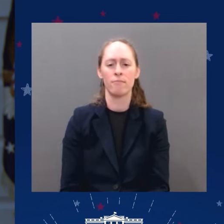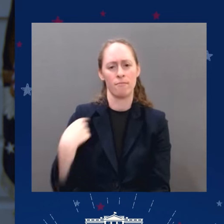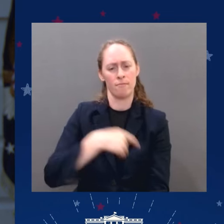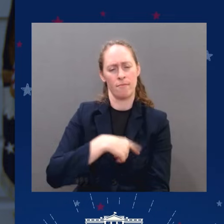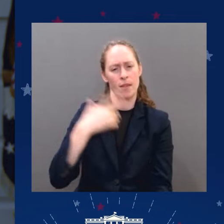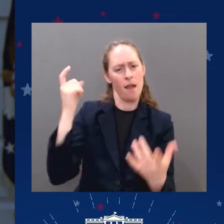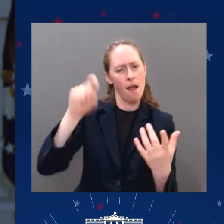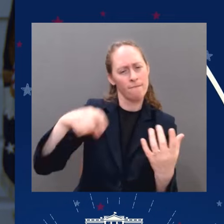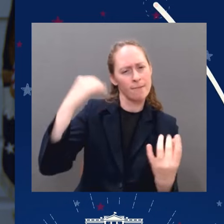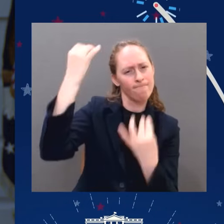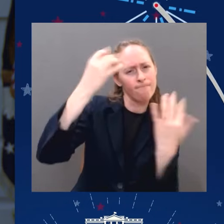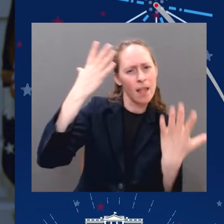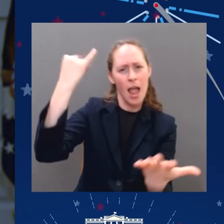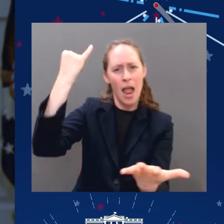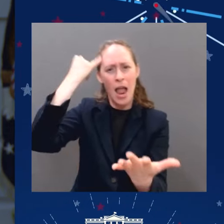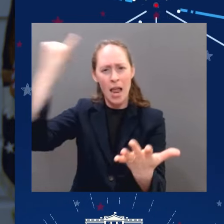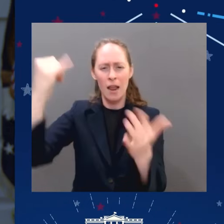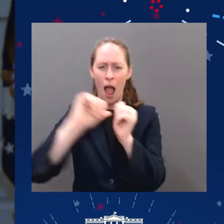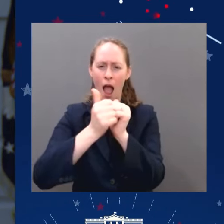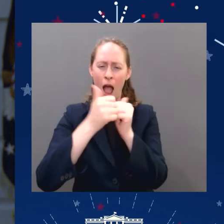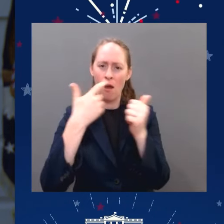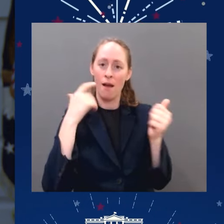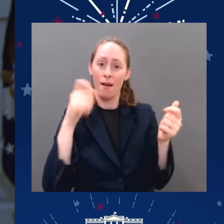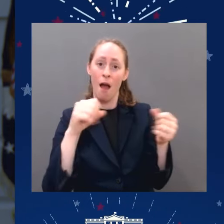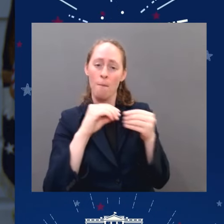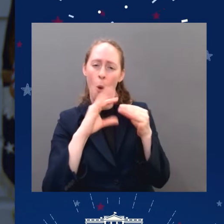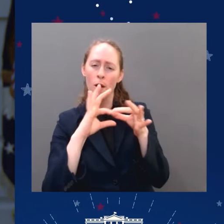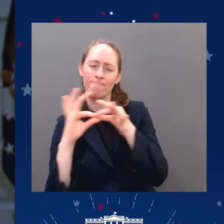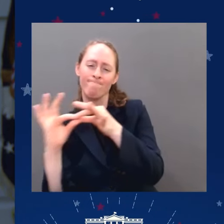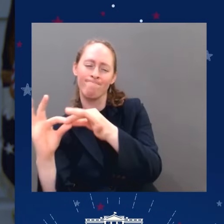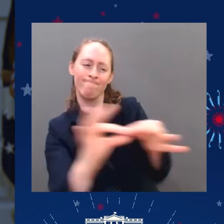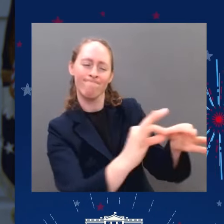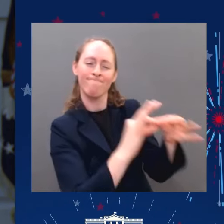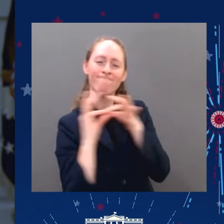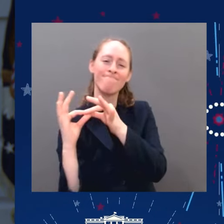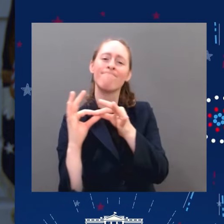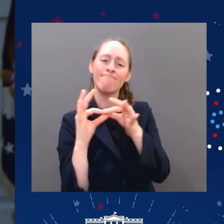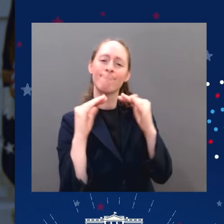and ensure that America is forever a place not marked by the thirst for power at any cost,